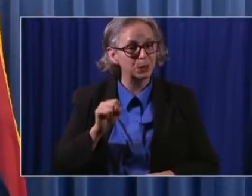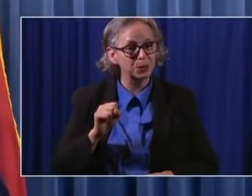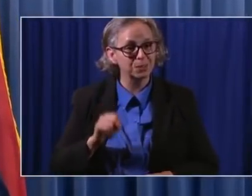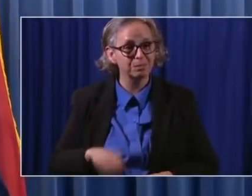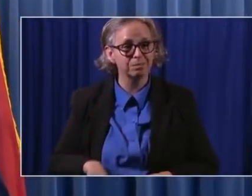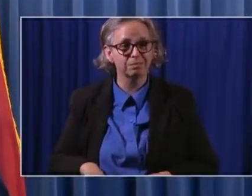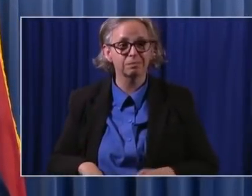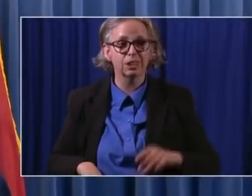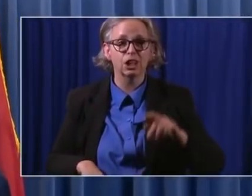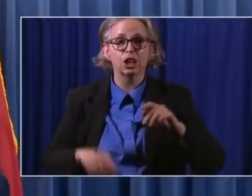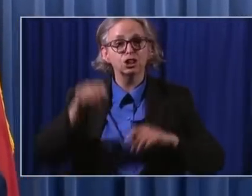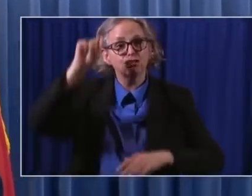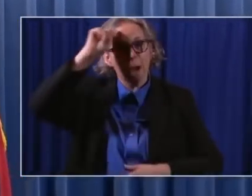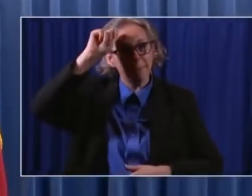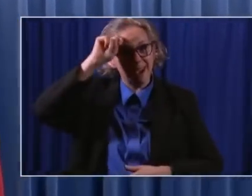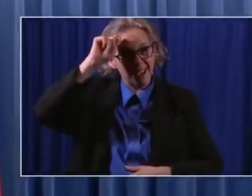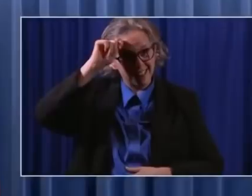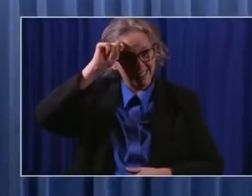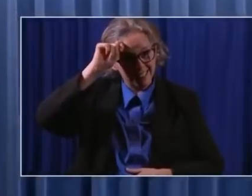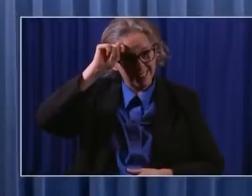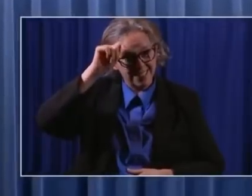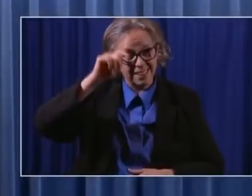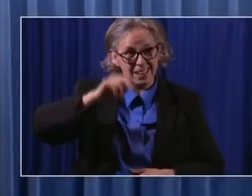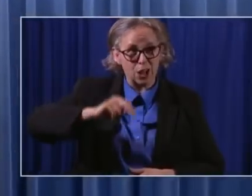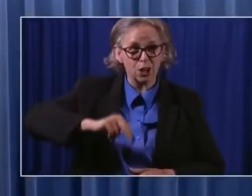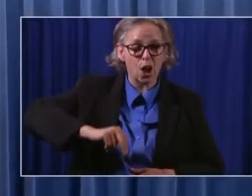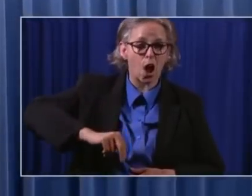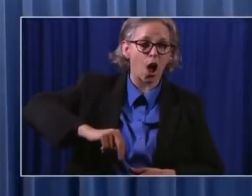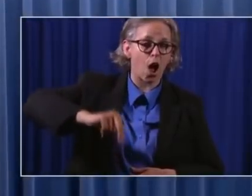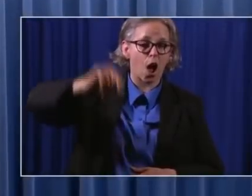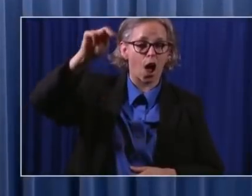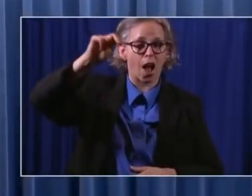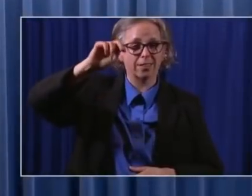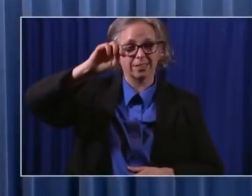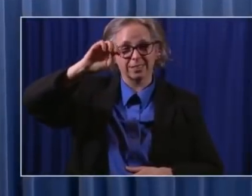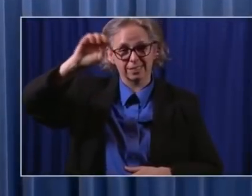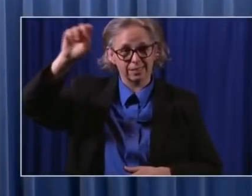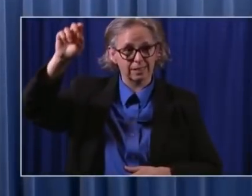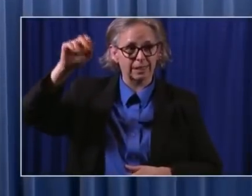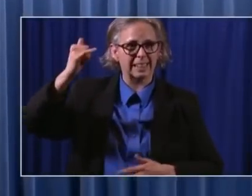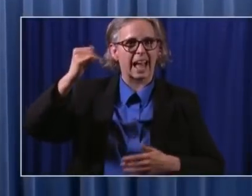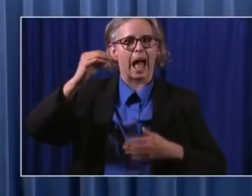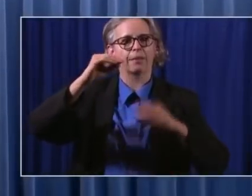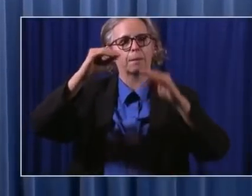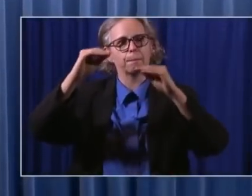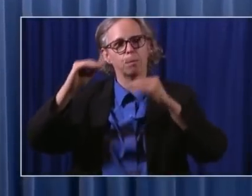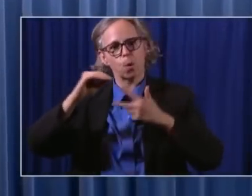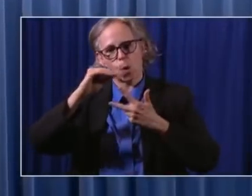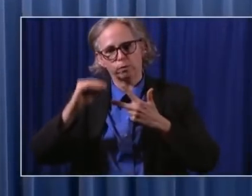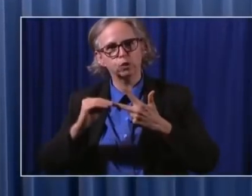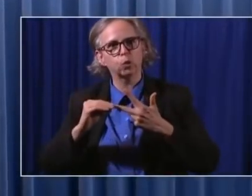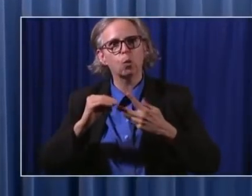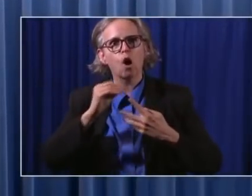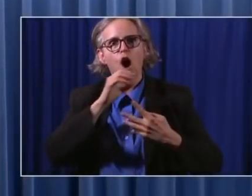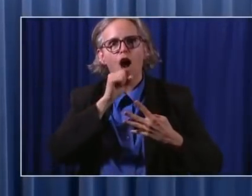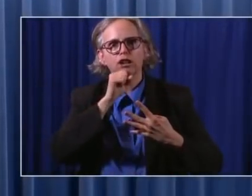THAT WOULD LEAD US GOING HIGHER SO THAT IS GOOD NEWS, WE WILL GO THROUGH EACH OF THESE COUNTIES. GOOD NEWS, TRUMBULL COUNTY, THE